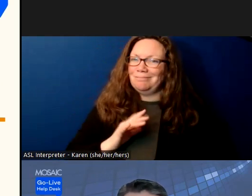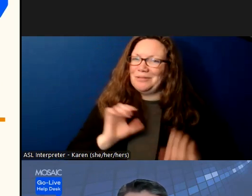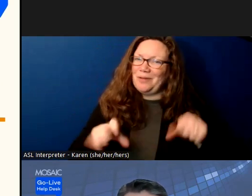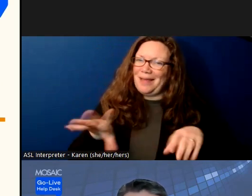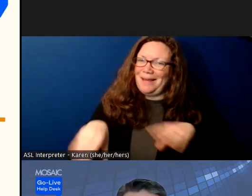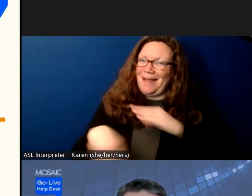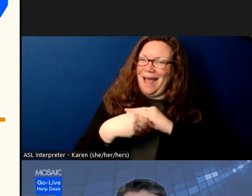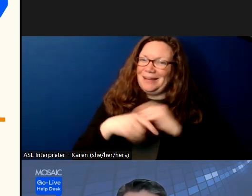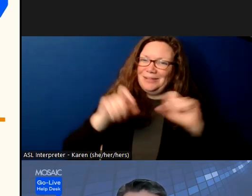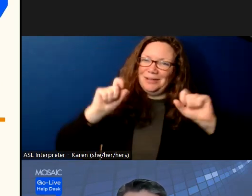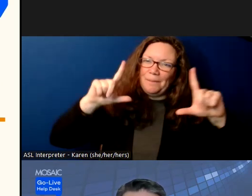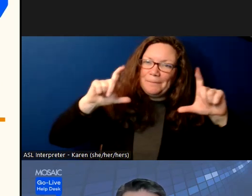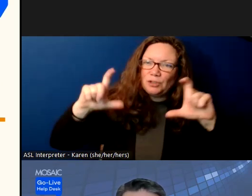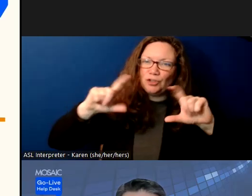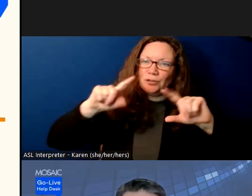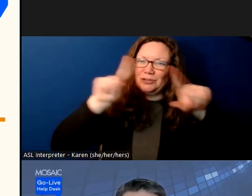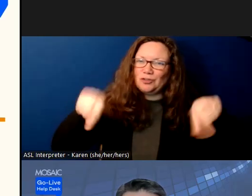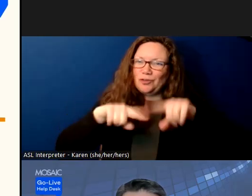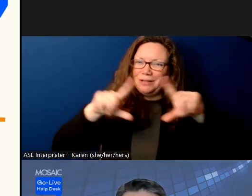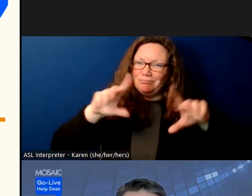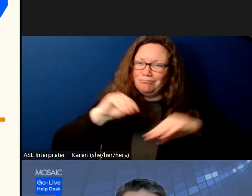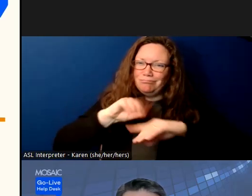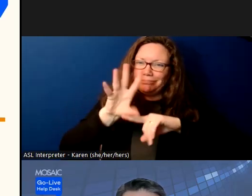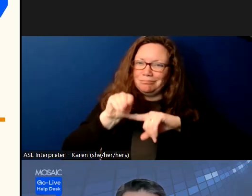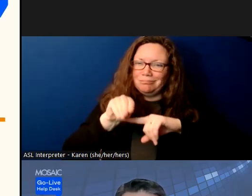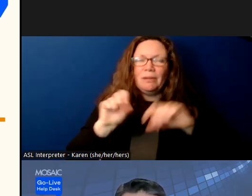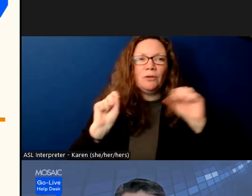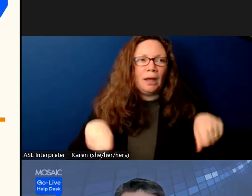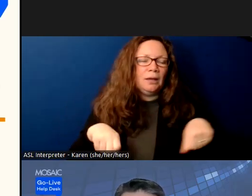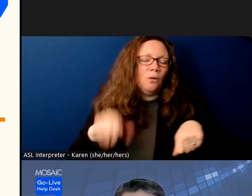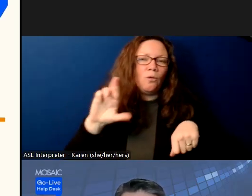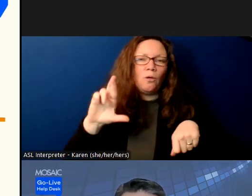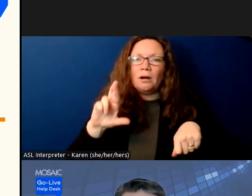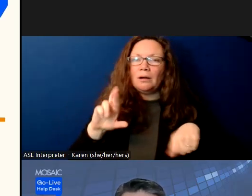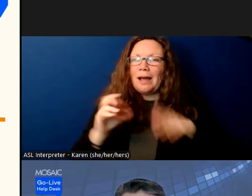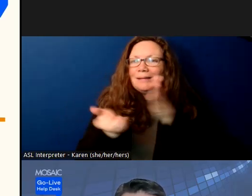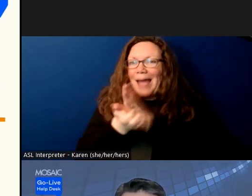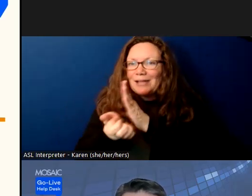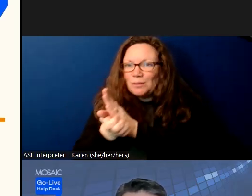If you need a walk through of a process,